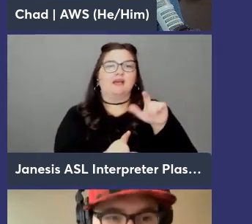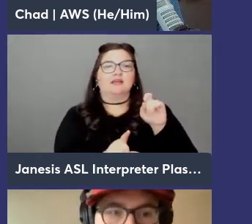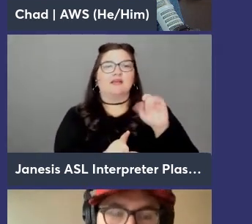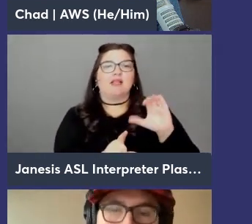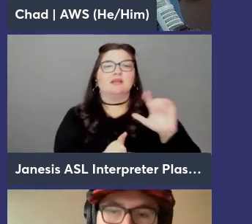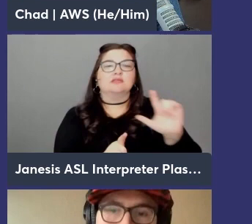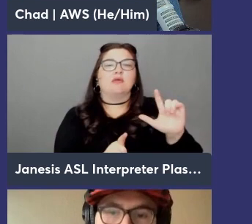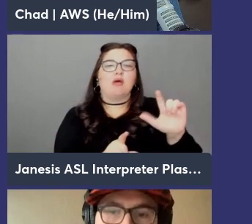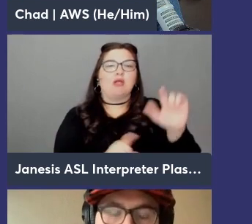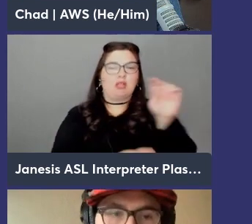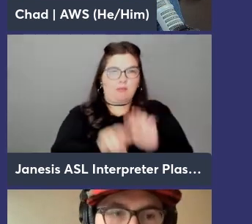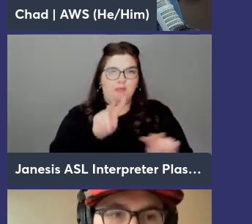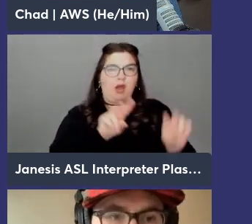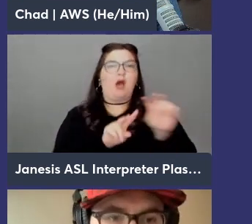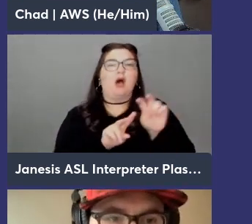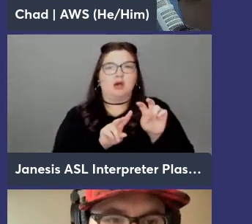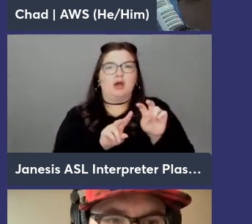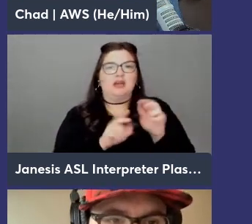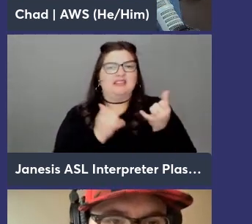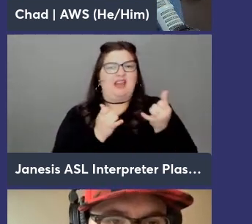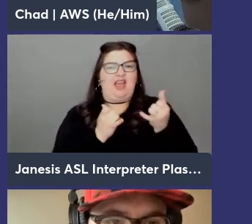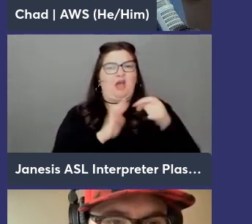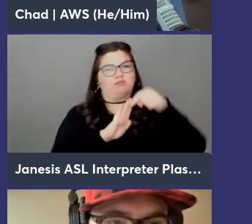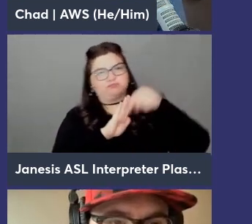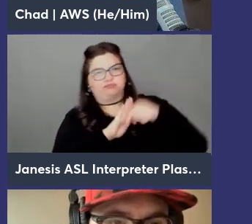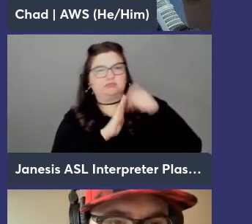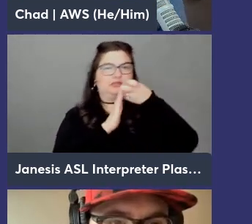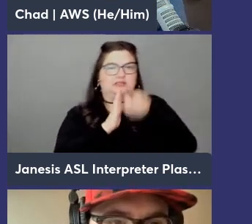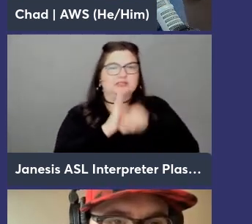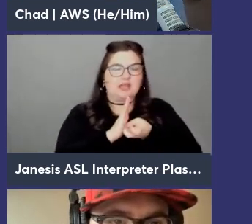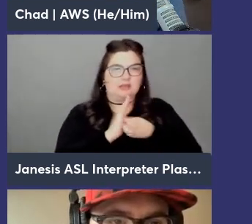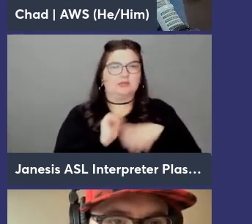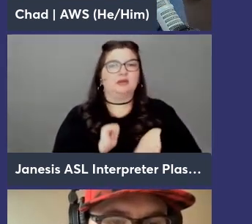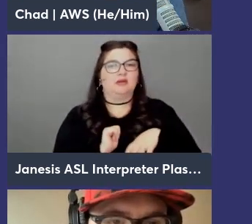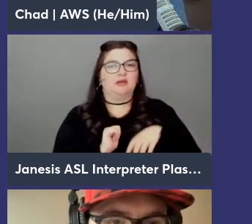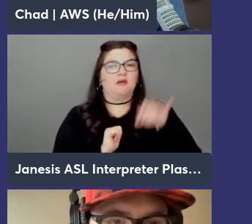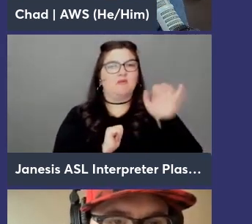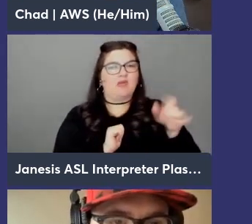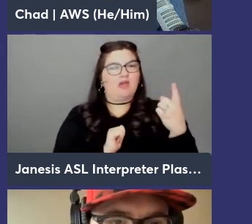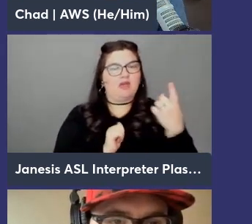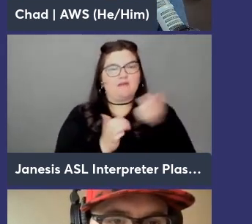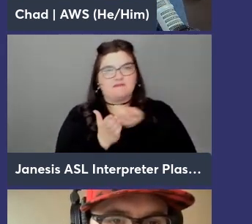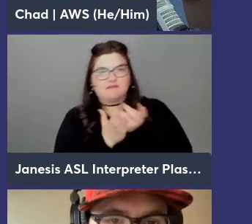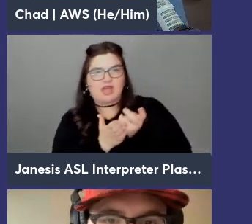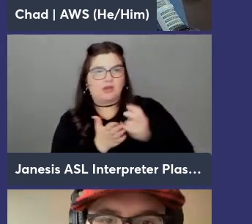And let's have a deeper dive over this. Post to social failed. If I click on it,